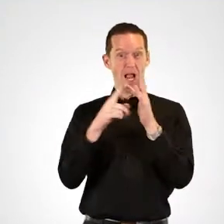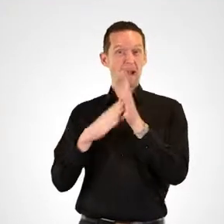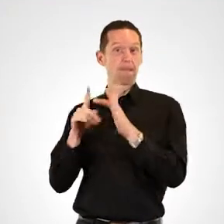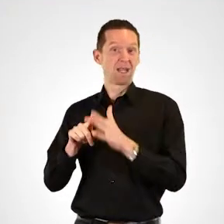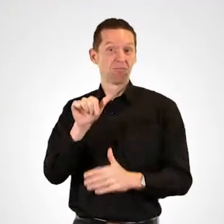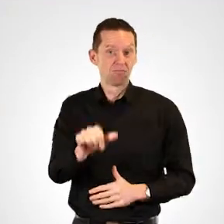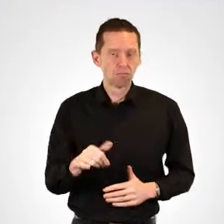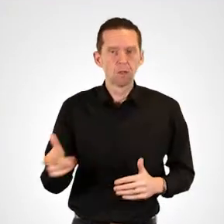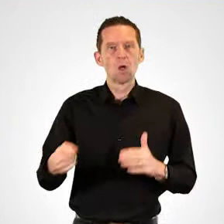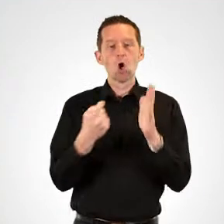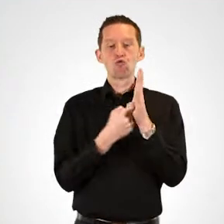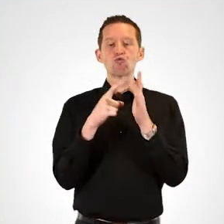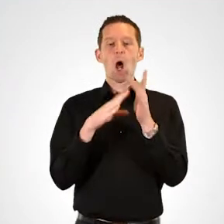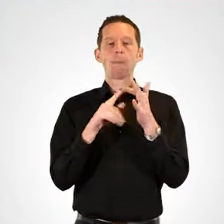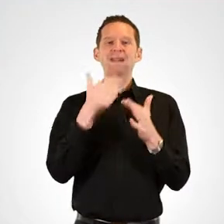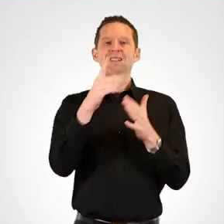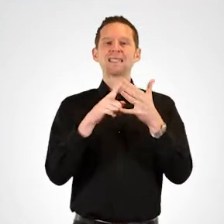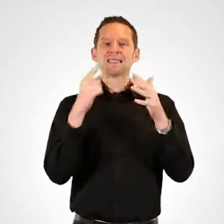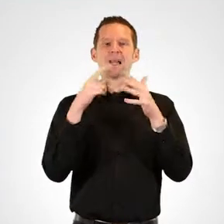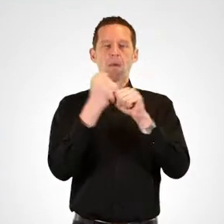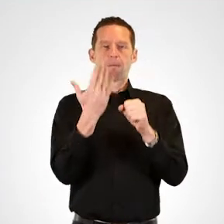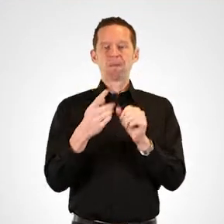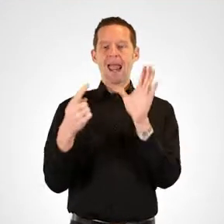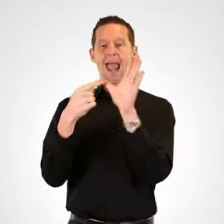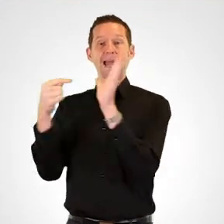So the "rime" part would be, for example, "at."